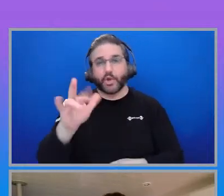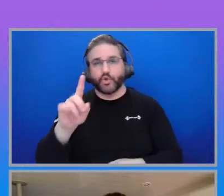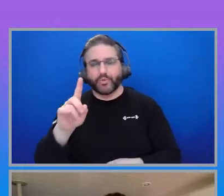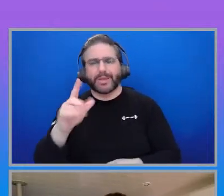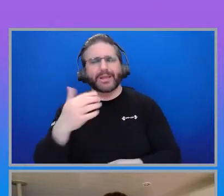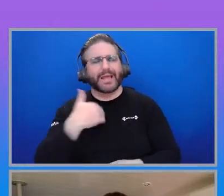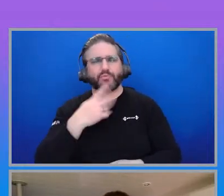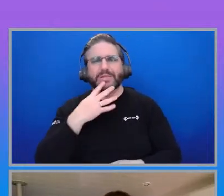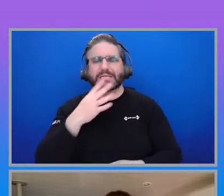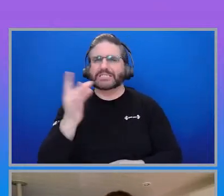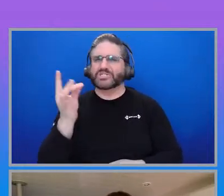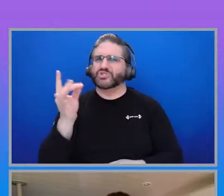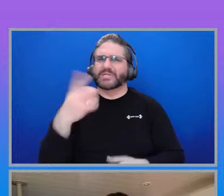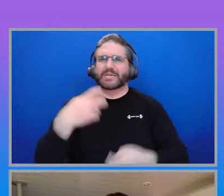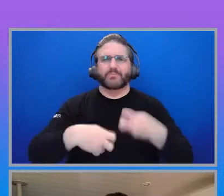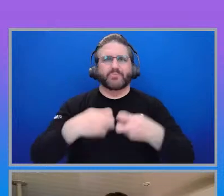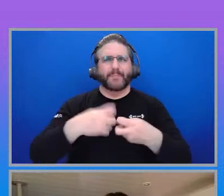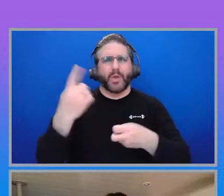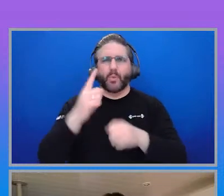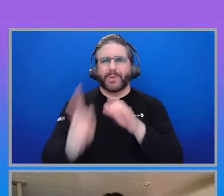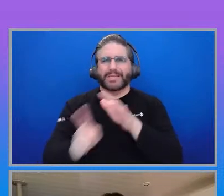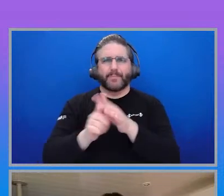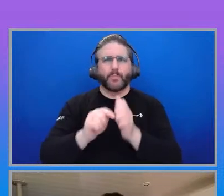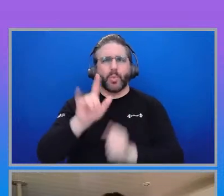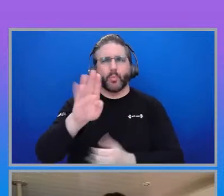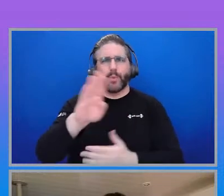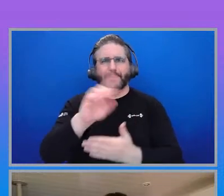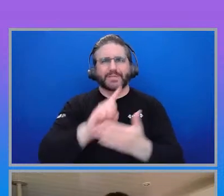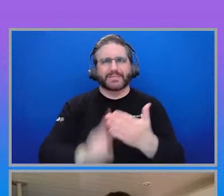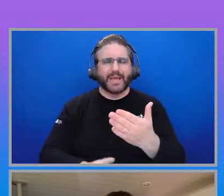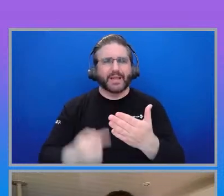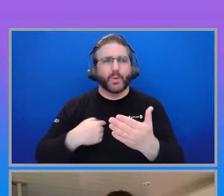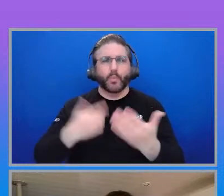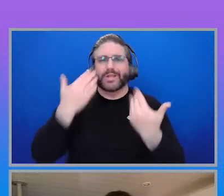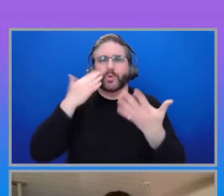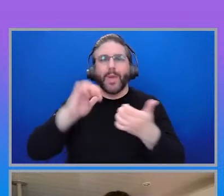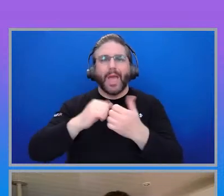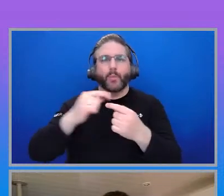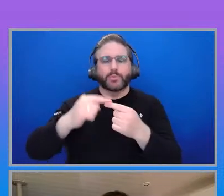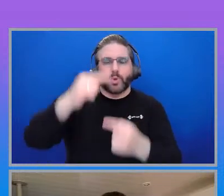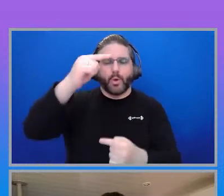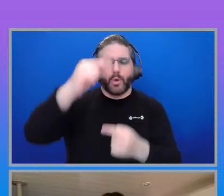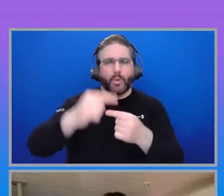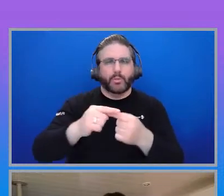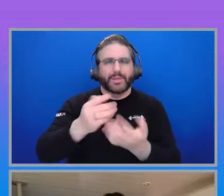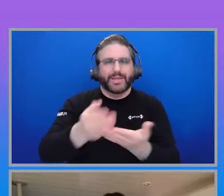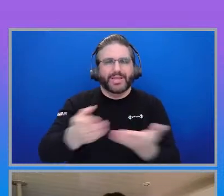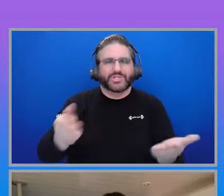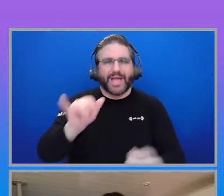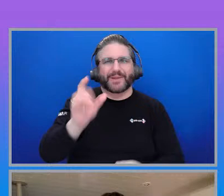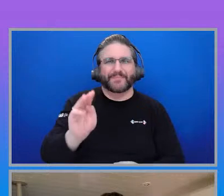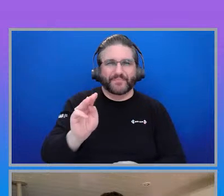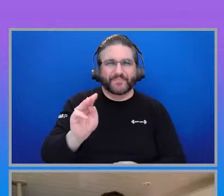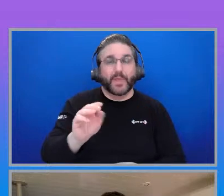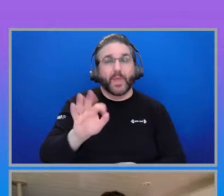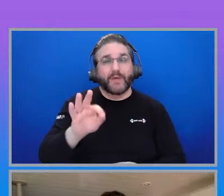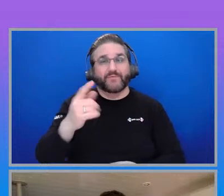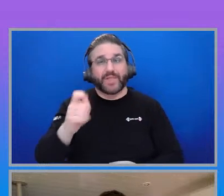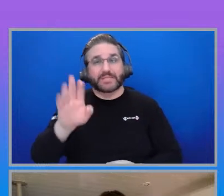with one of these really tricky problems that we'd always had in web design. The fact that we didn't know how tall things were